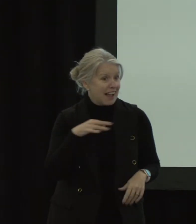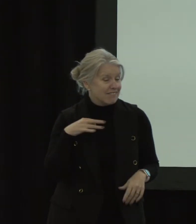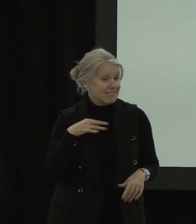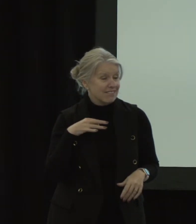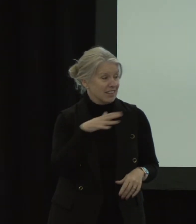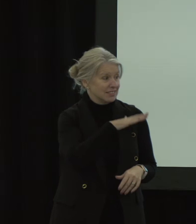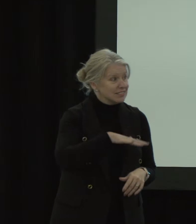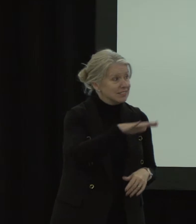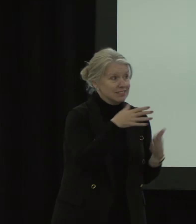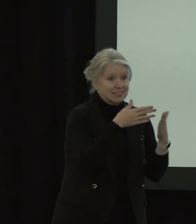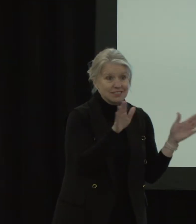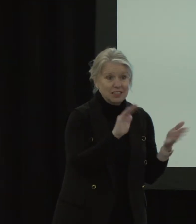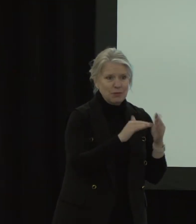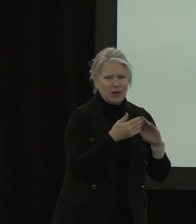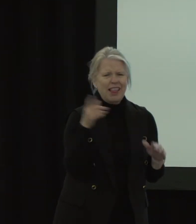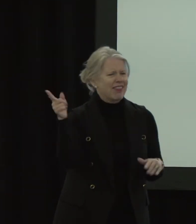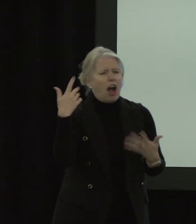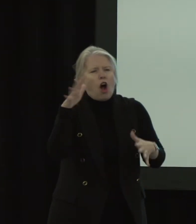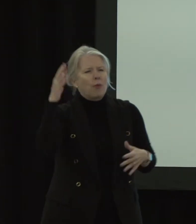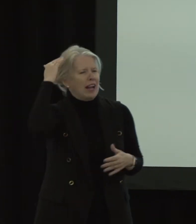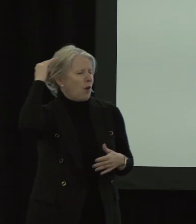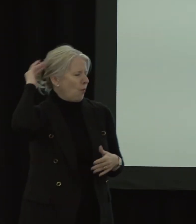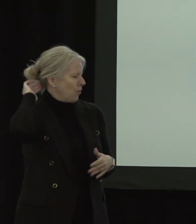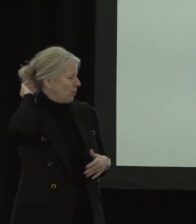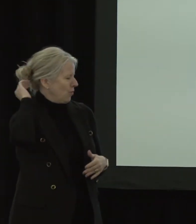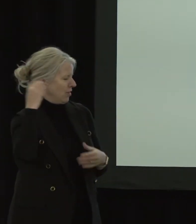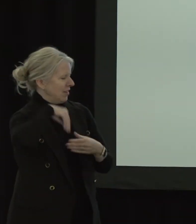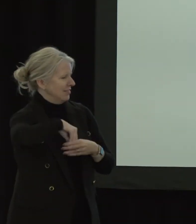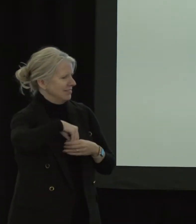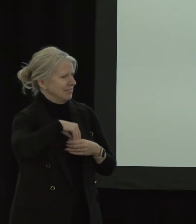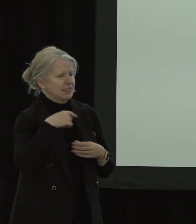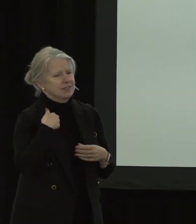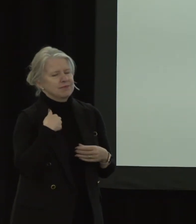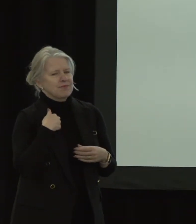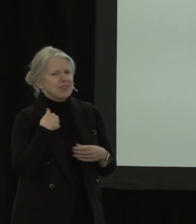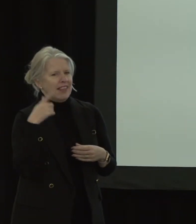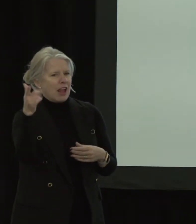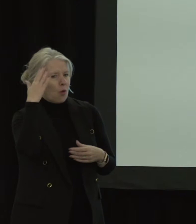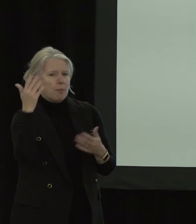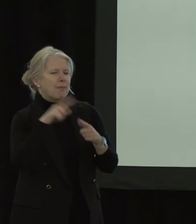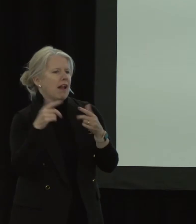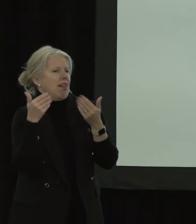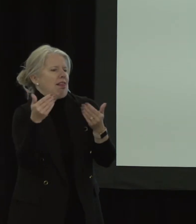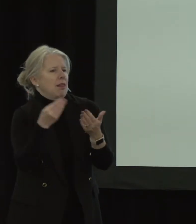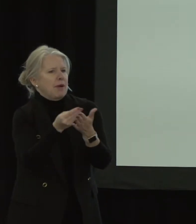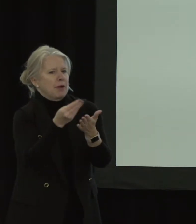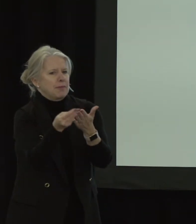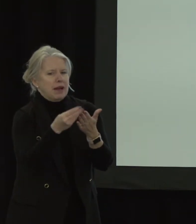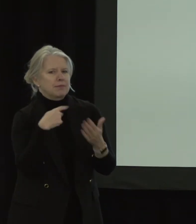Yes, they know it. I'm not going to give you names, because I might be